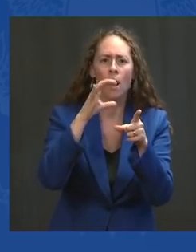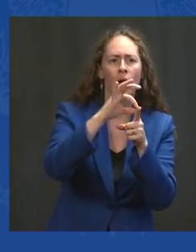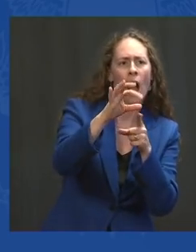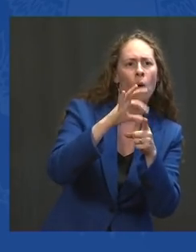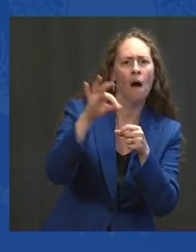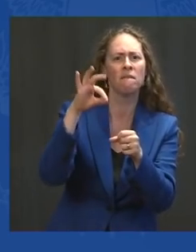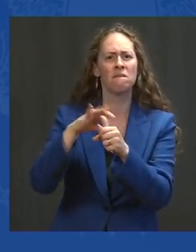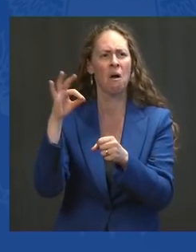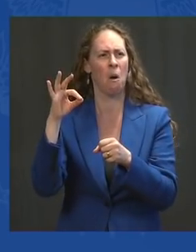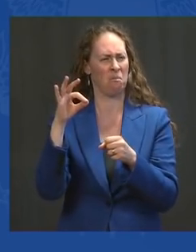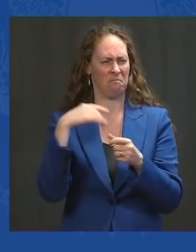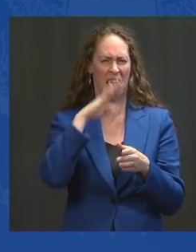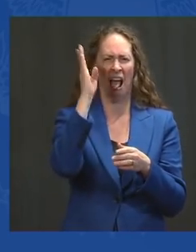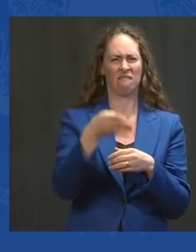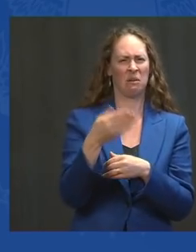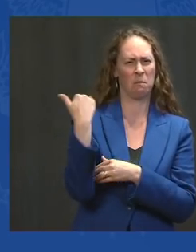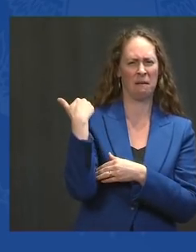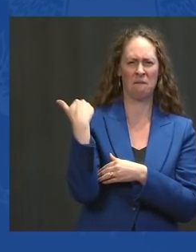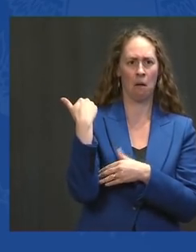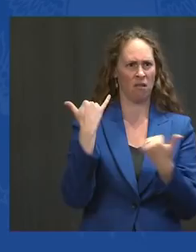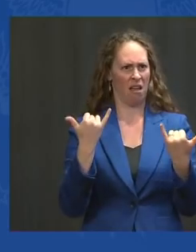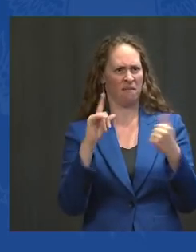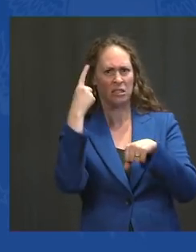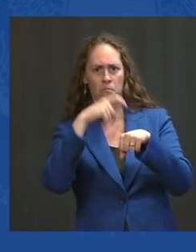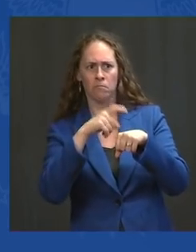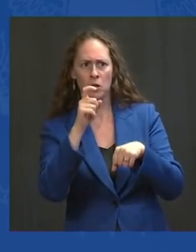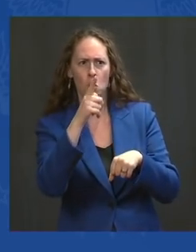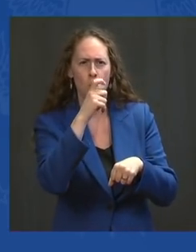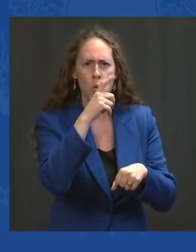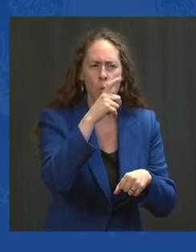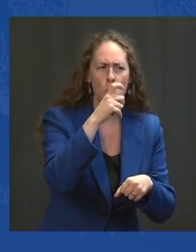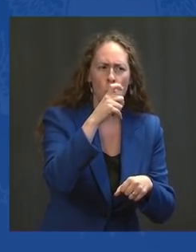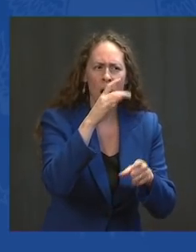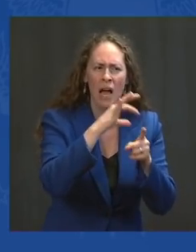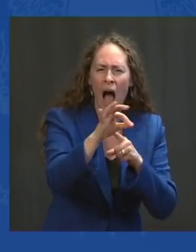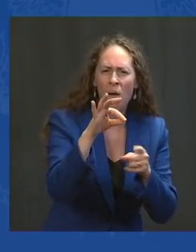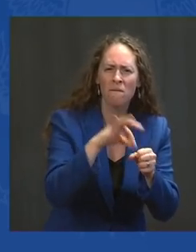Some -- some legi- -- state legislatures want to make it harder for you to vote.